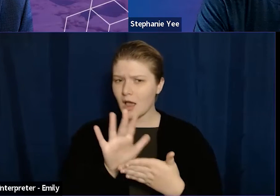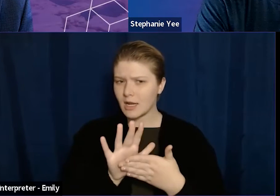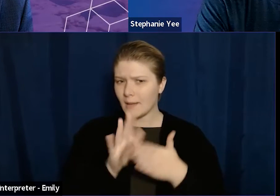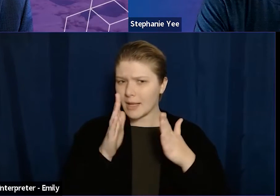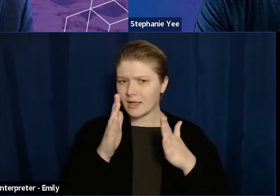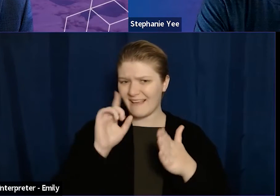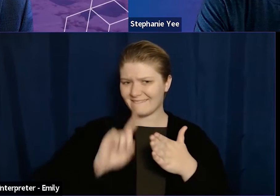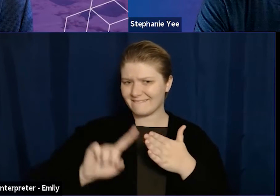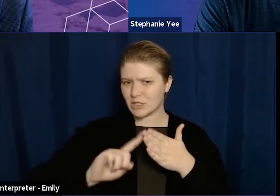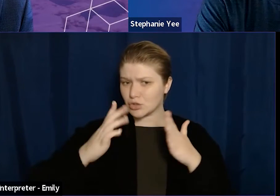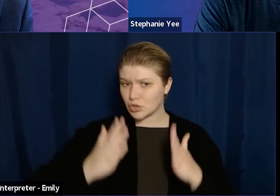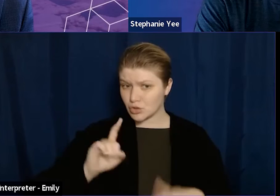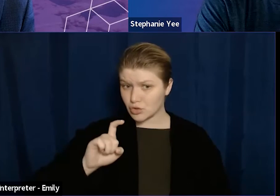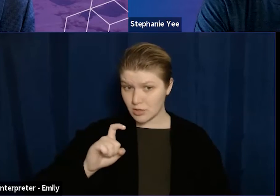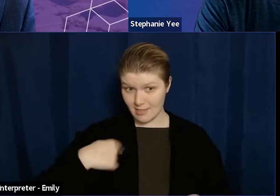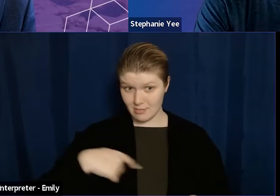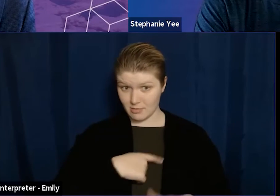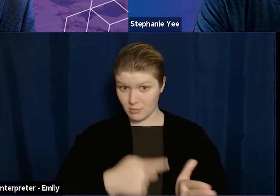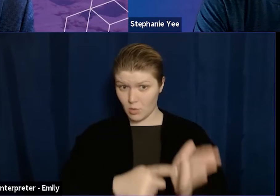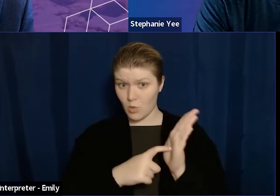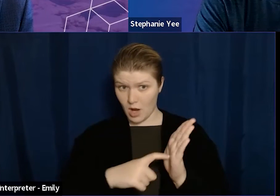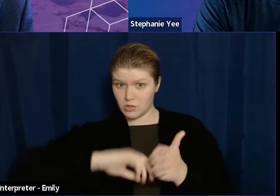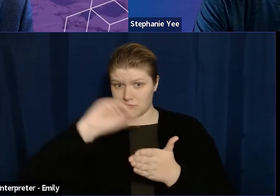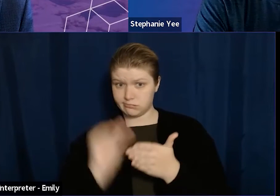and Pending Support in SciENcv if they are senior personnel?